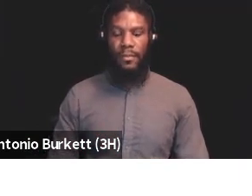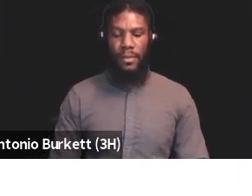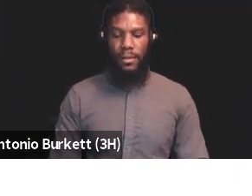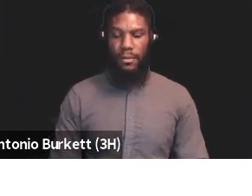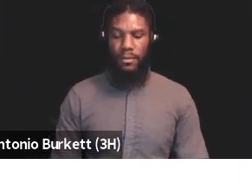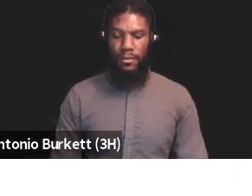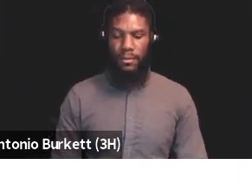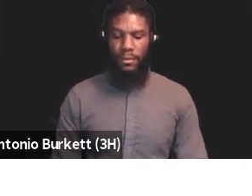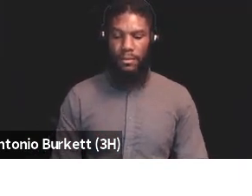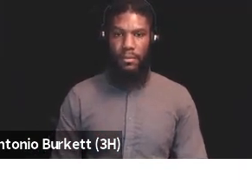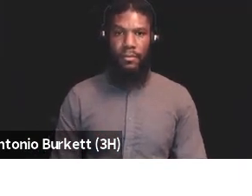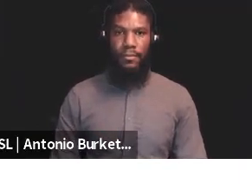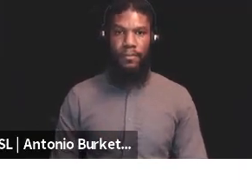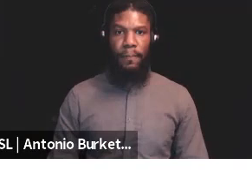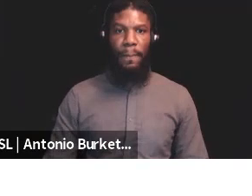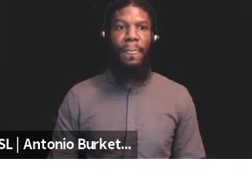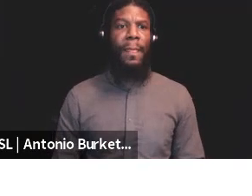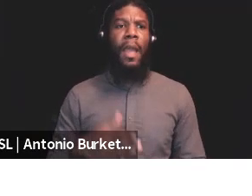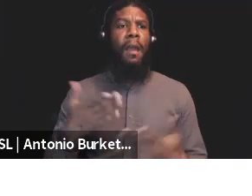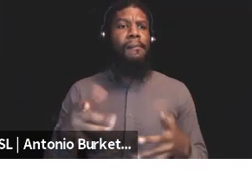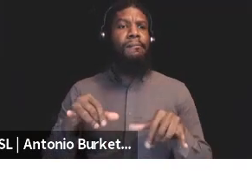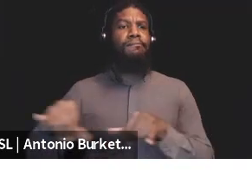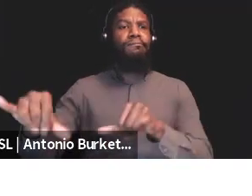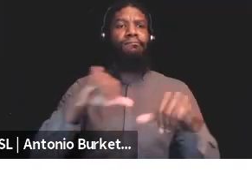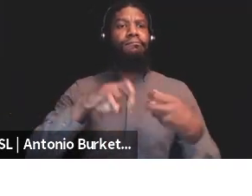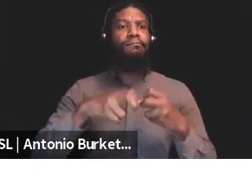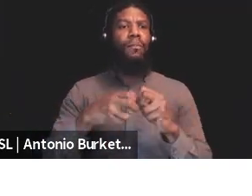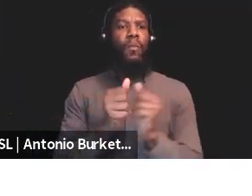One of the most common issues with oral presentation is the overuse of